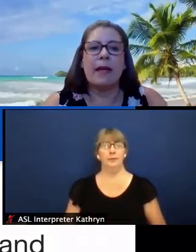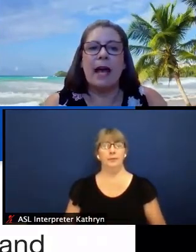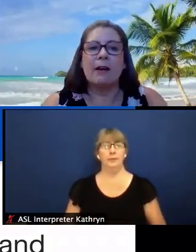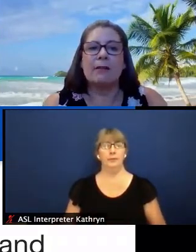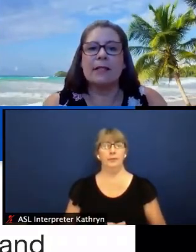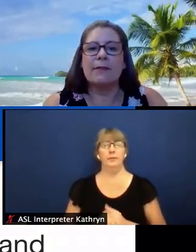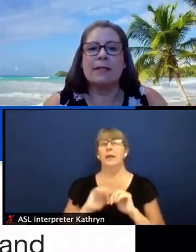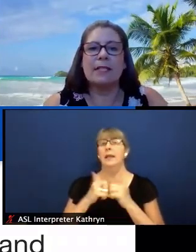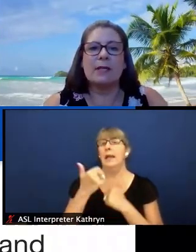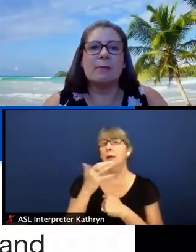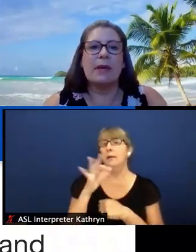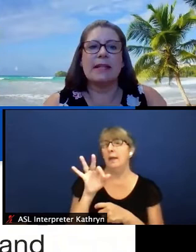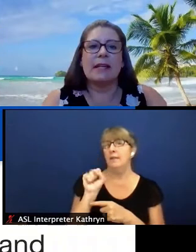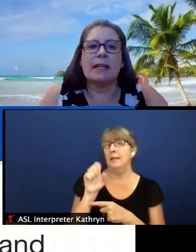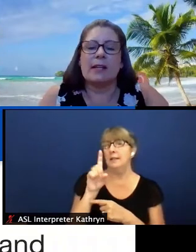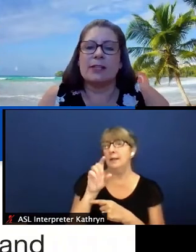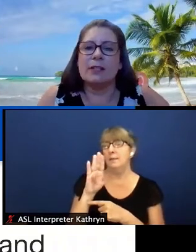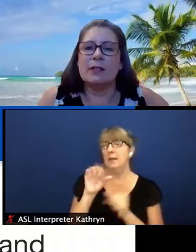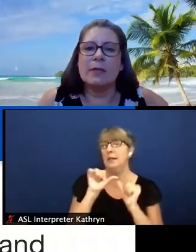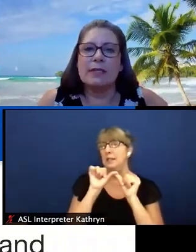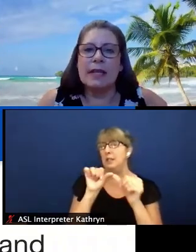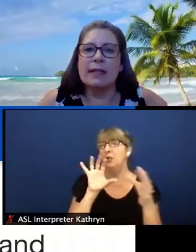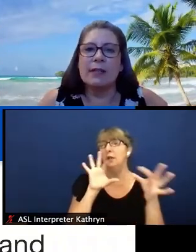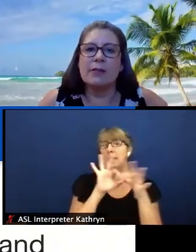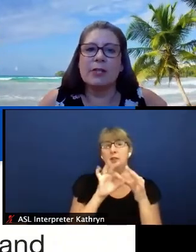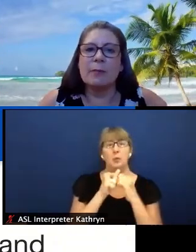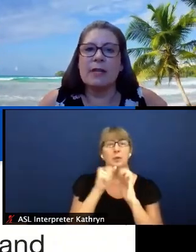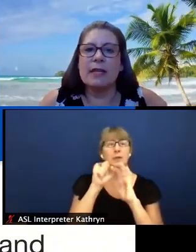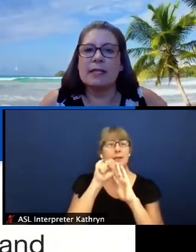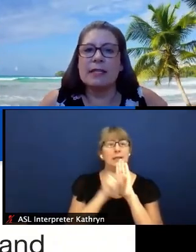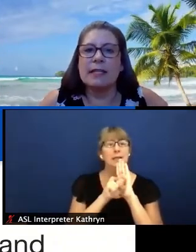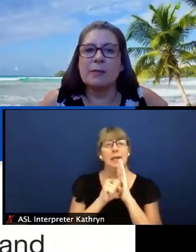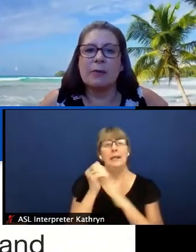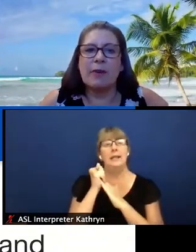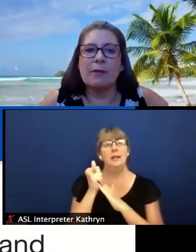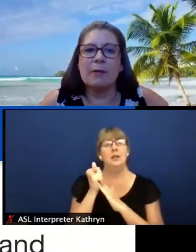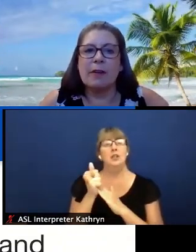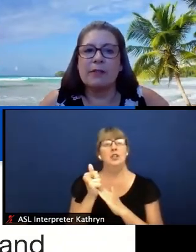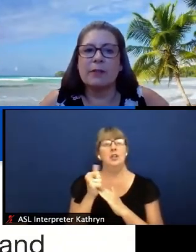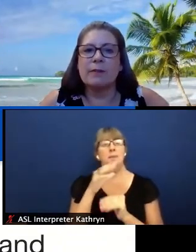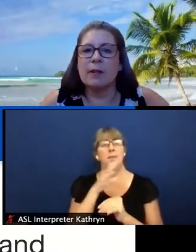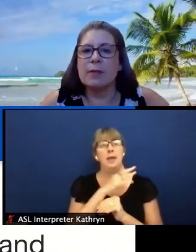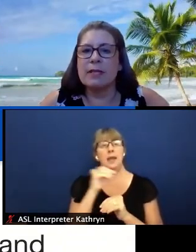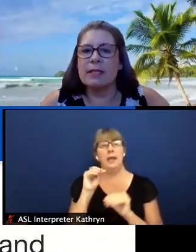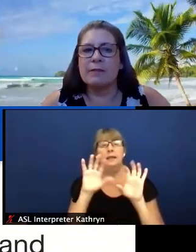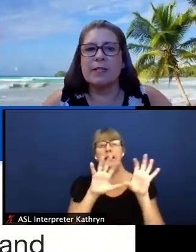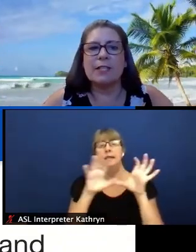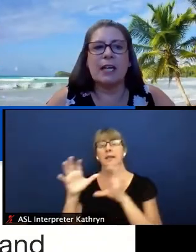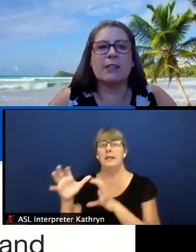How does FSDB maintain connections with State Leadership and entities that provide professional development in deaf education?